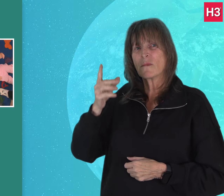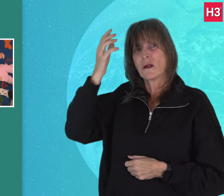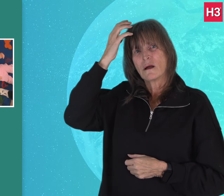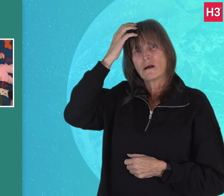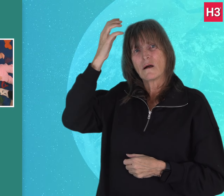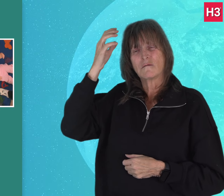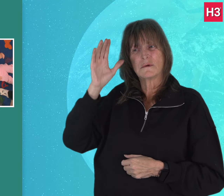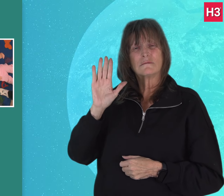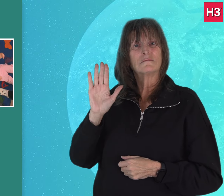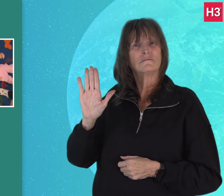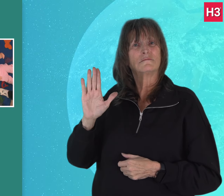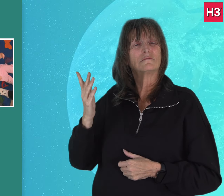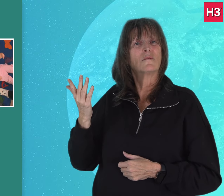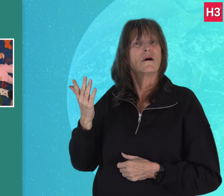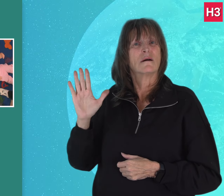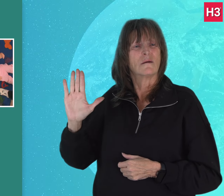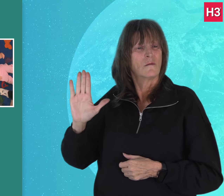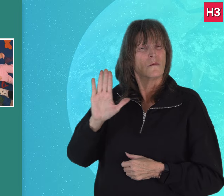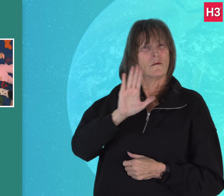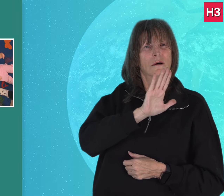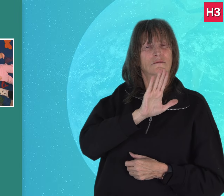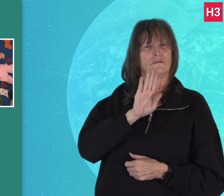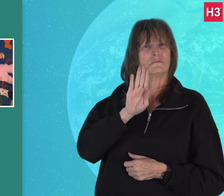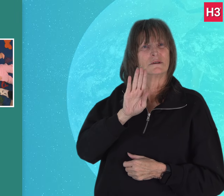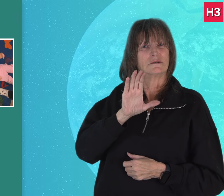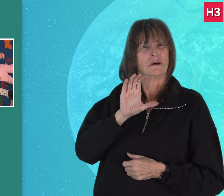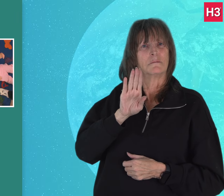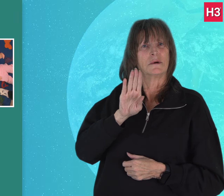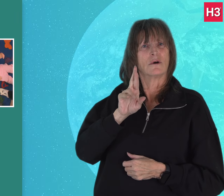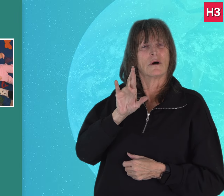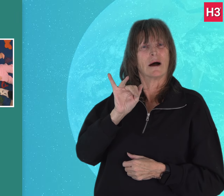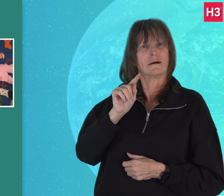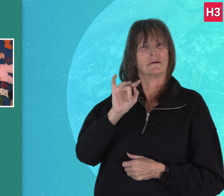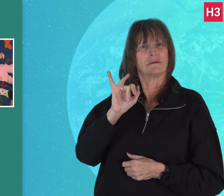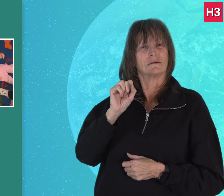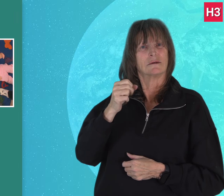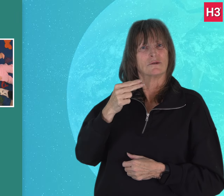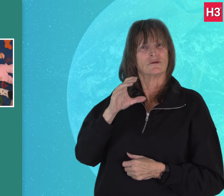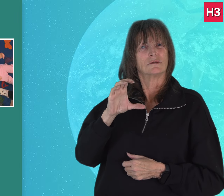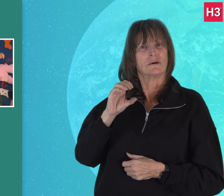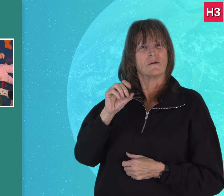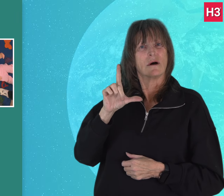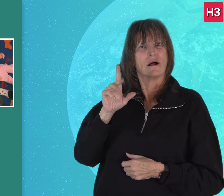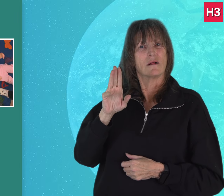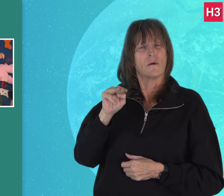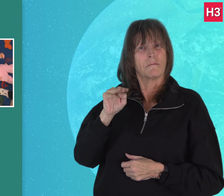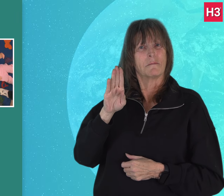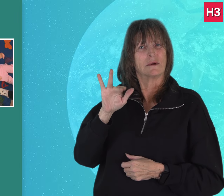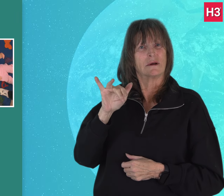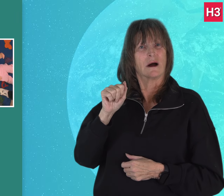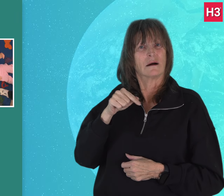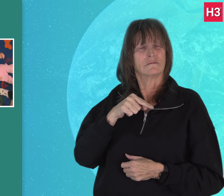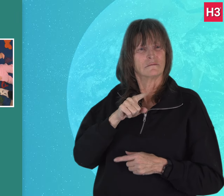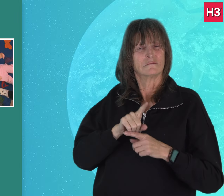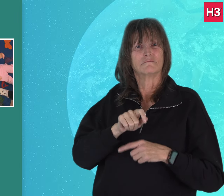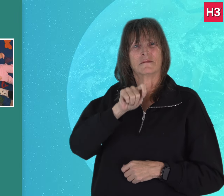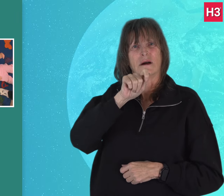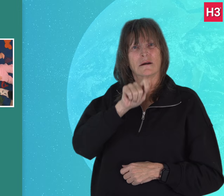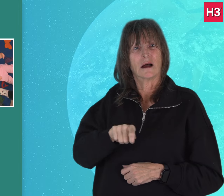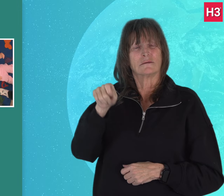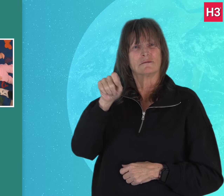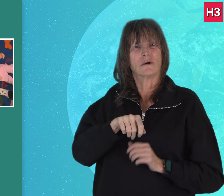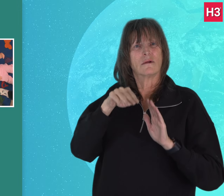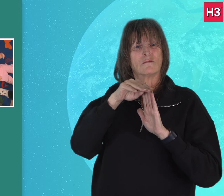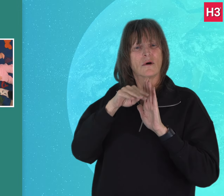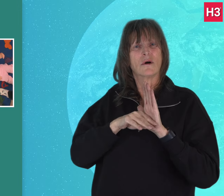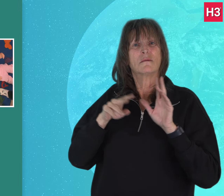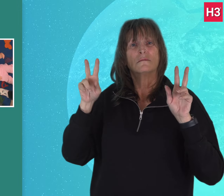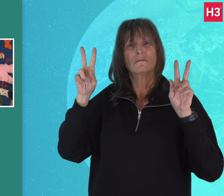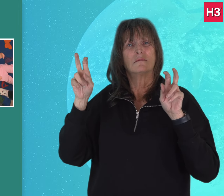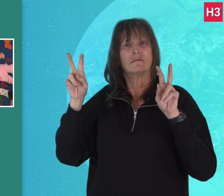The government of British Columbia has cancelled a program called